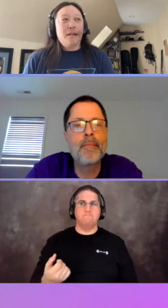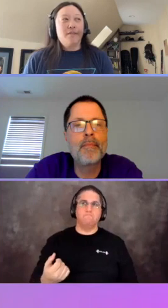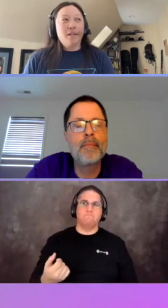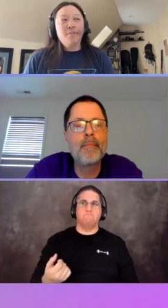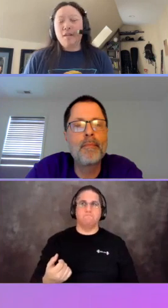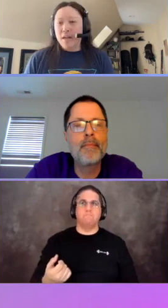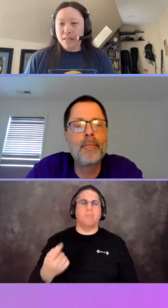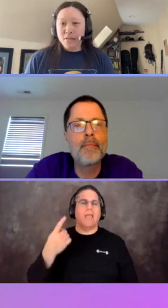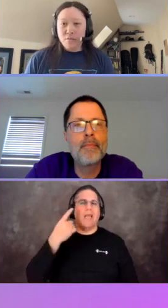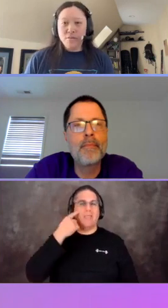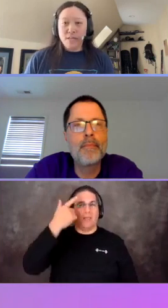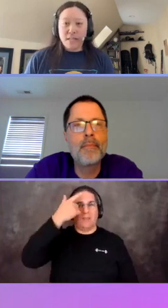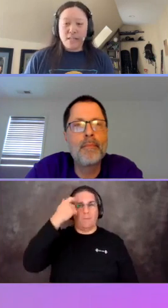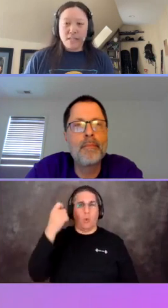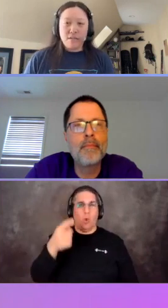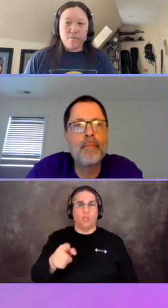sure that what you're trying to